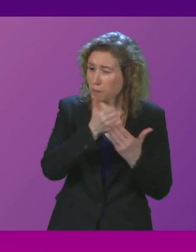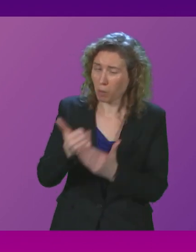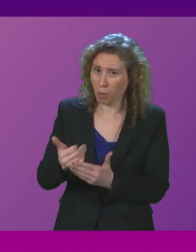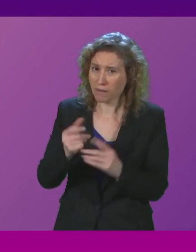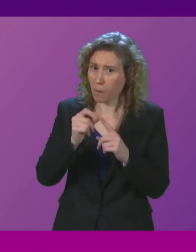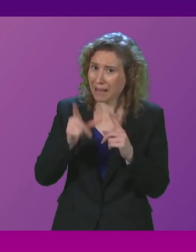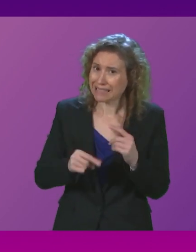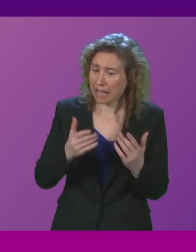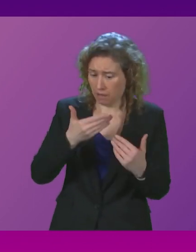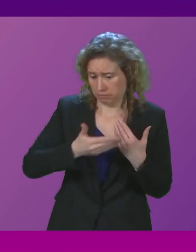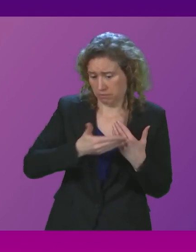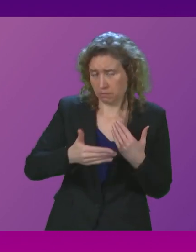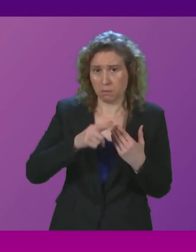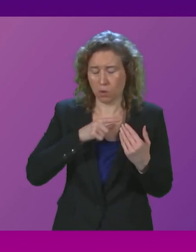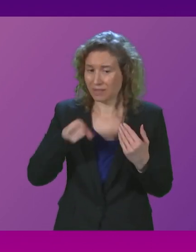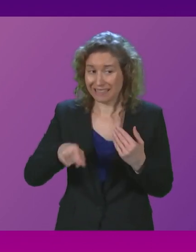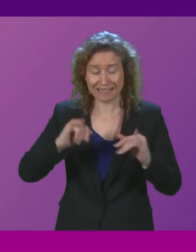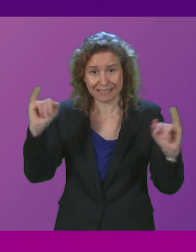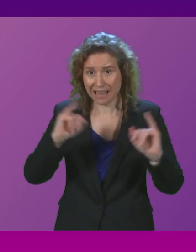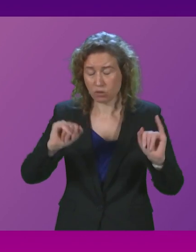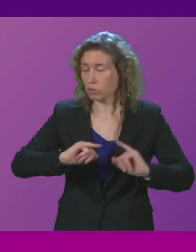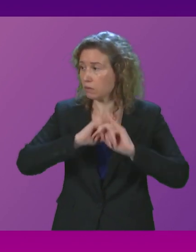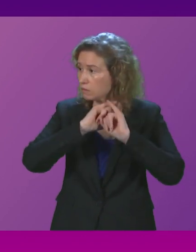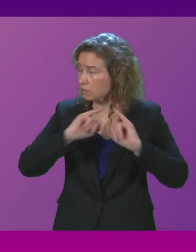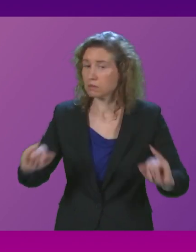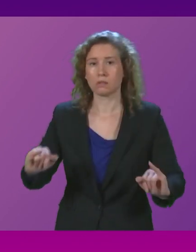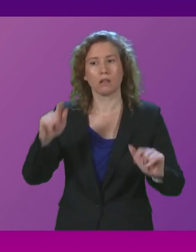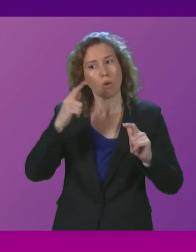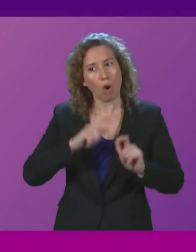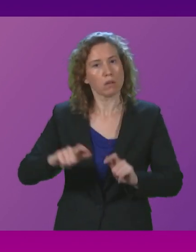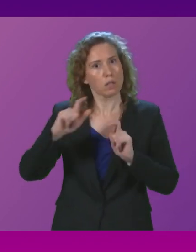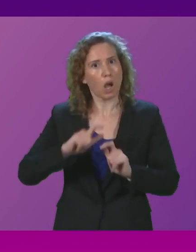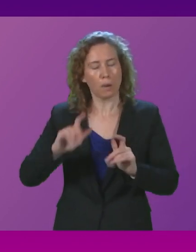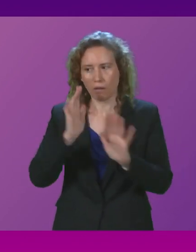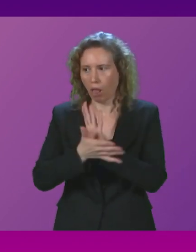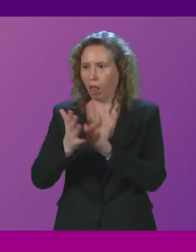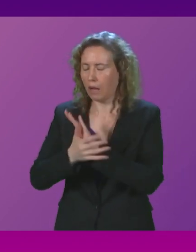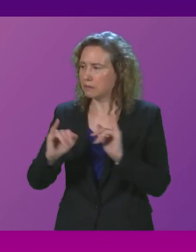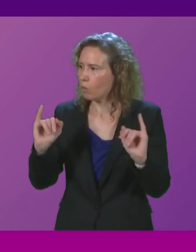weeks, given the scale of the catastrophe and the on-going havoc and misery that people